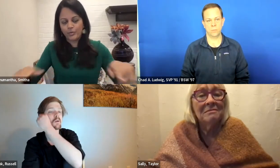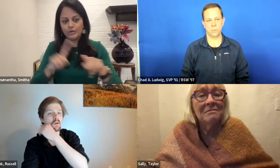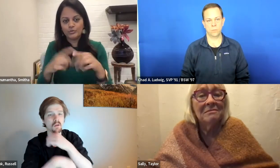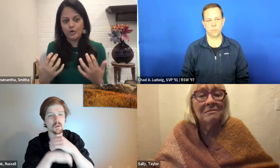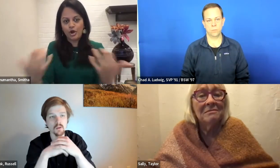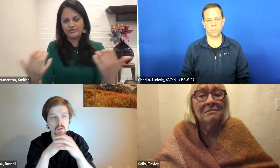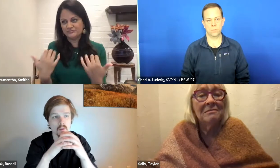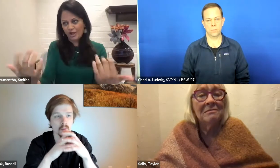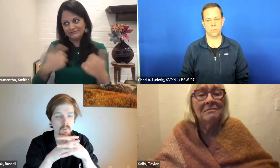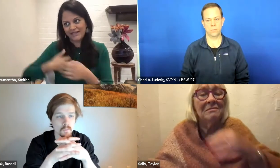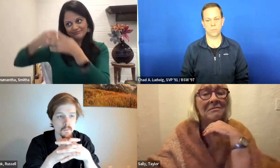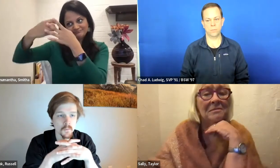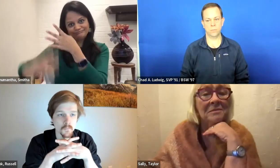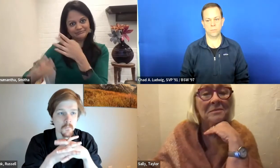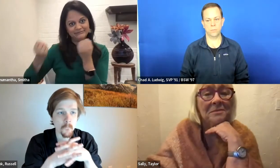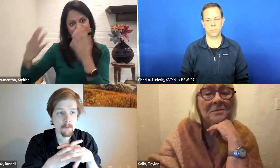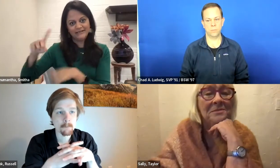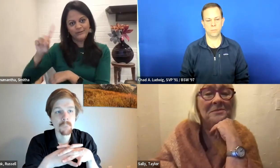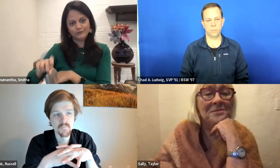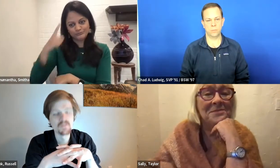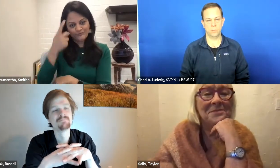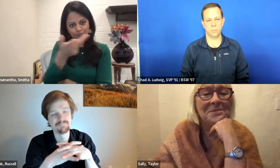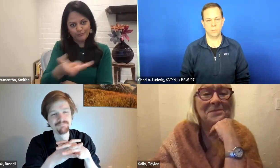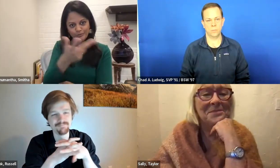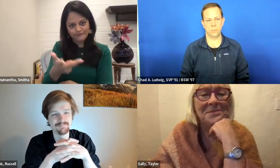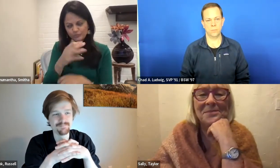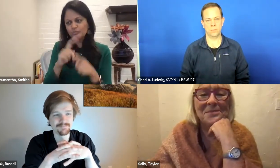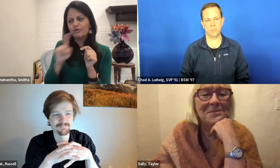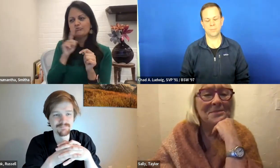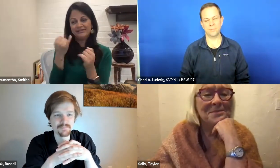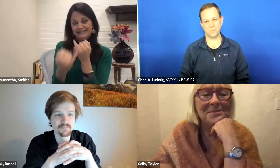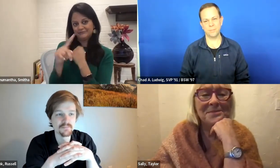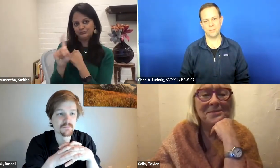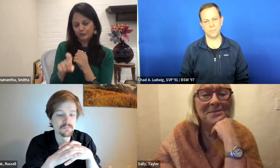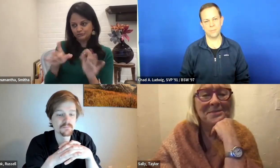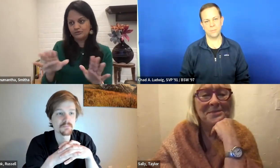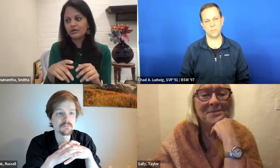This is my last question before we open the floor to our audience questions, which we are getting flooded with right now,